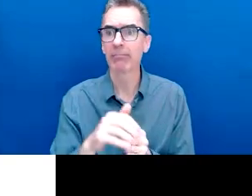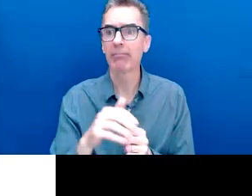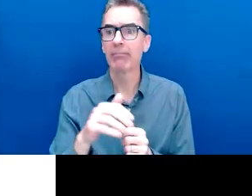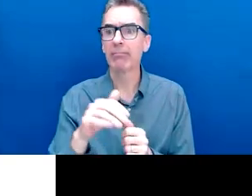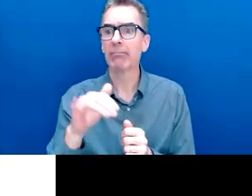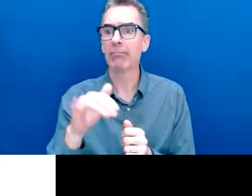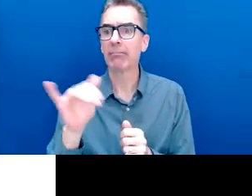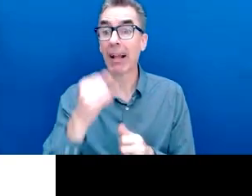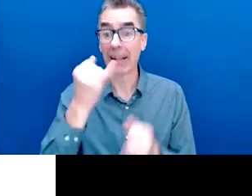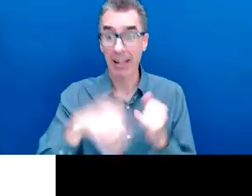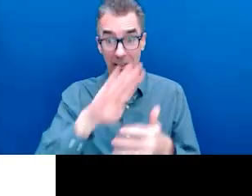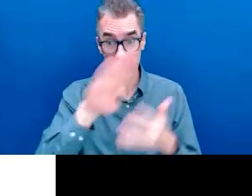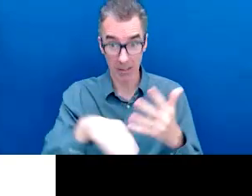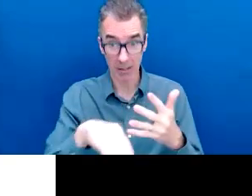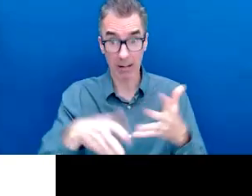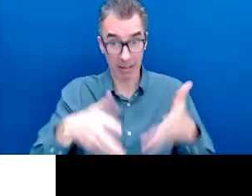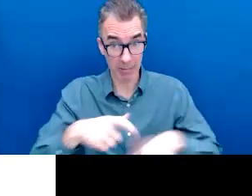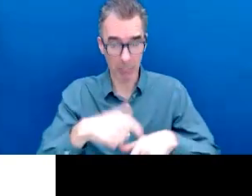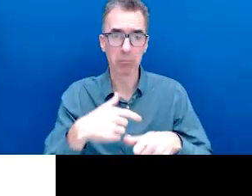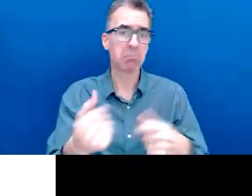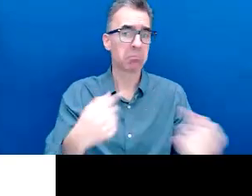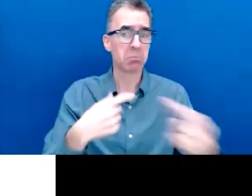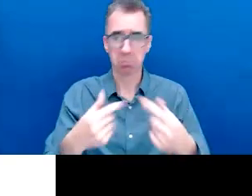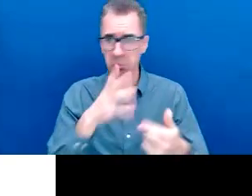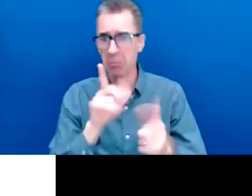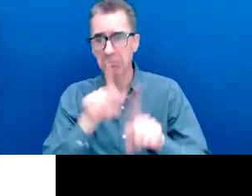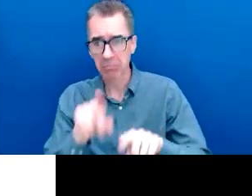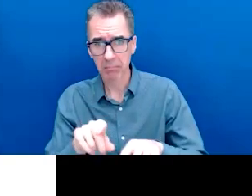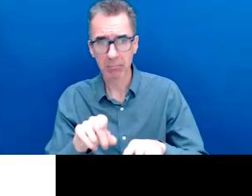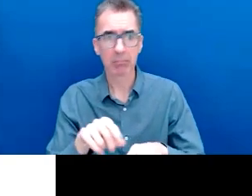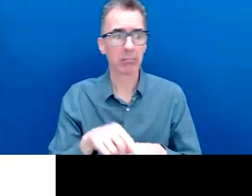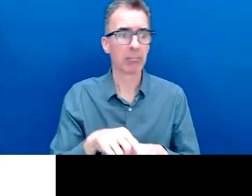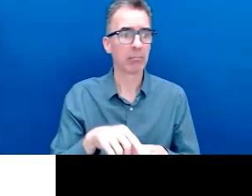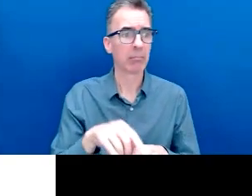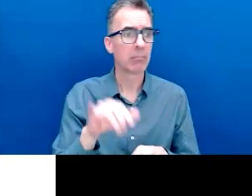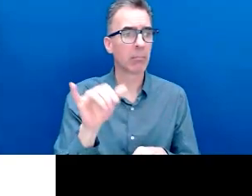There are a couple of us, here today, and we also have a, a chat facilitator.